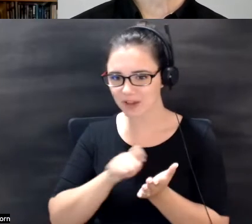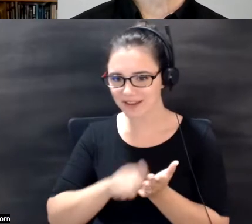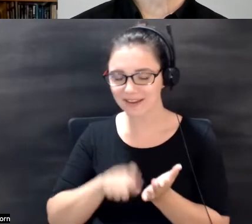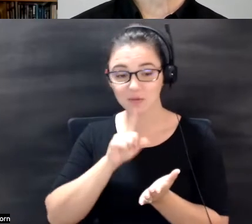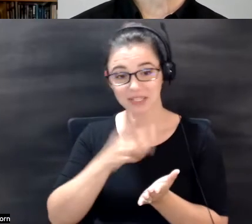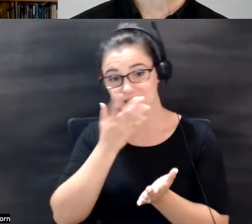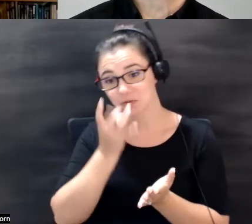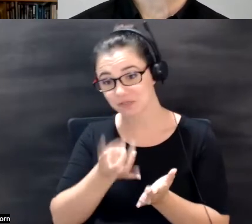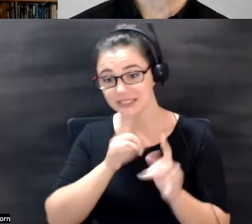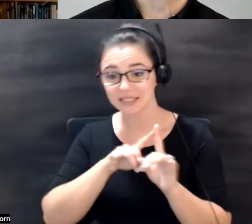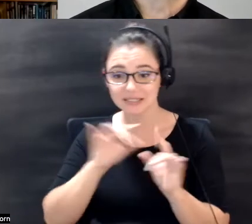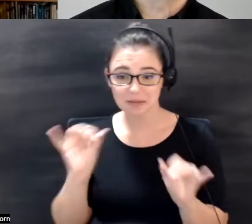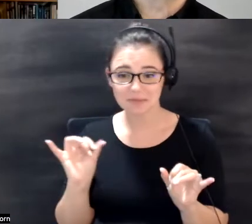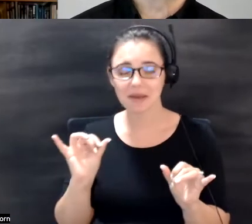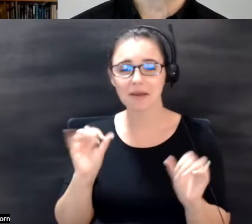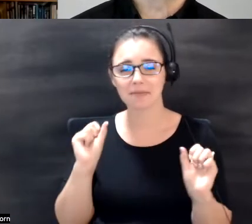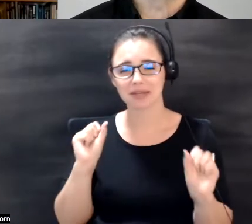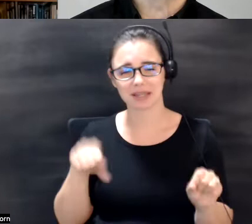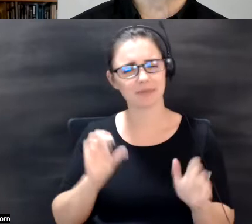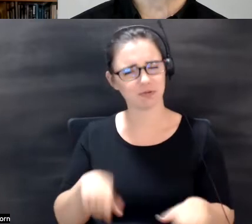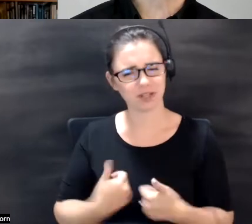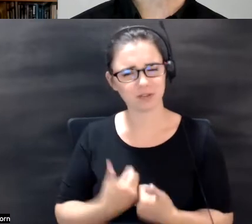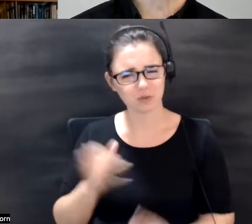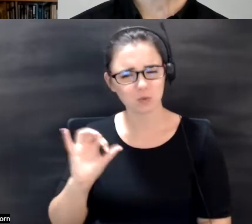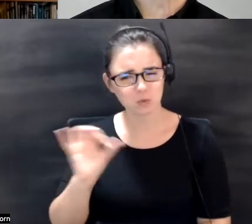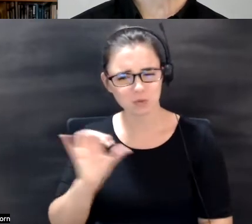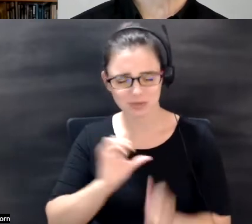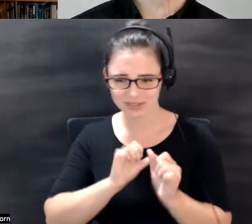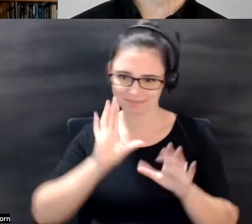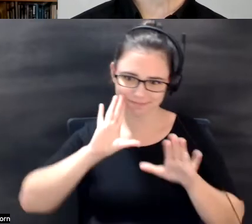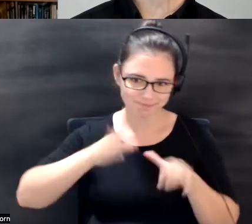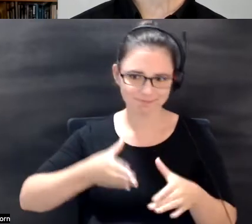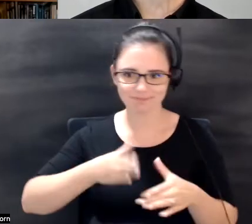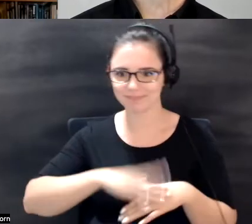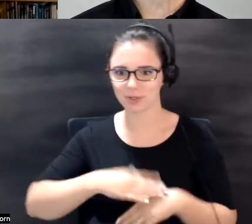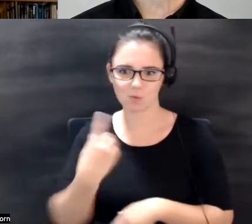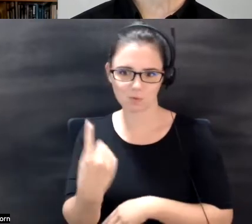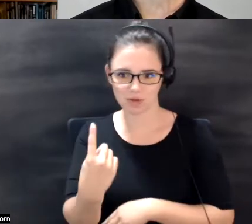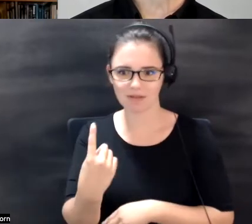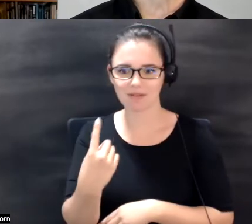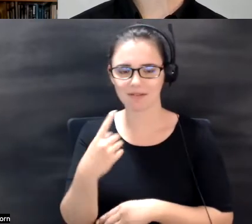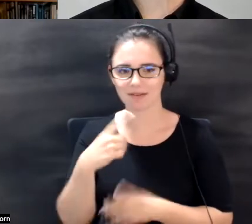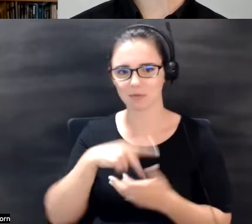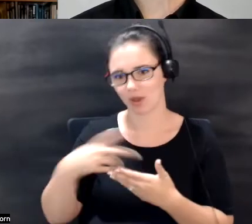But at the same time, it can be challenging to stay focused on, say, a project per se. Yeah.